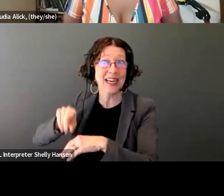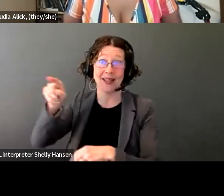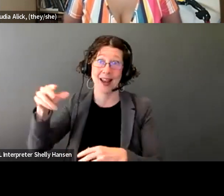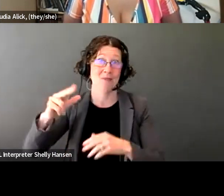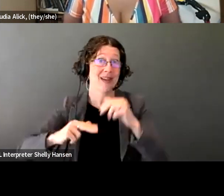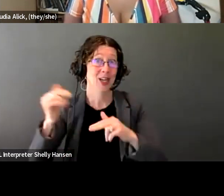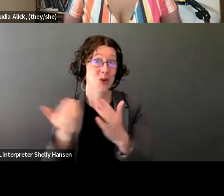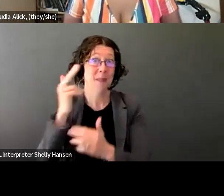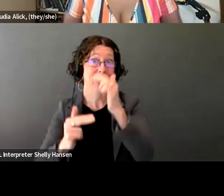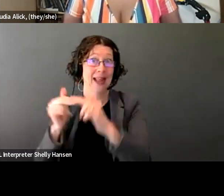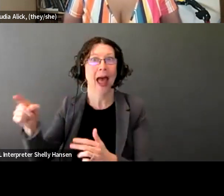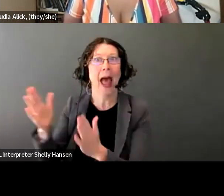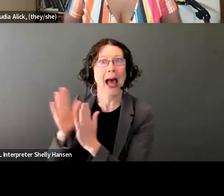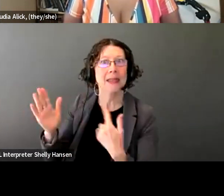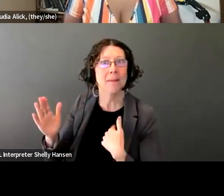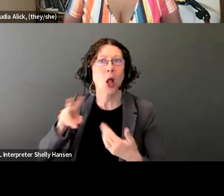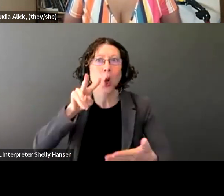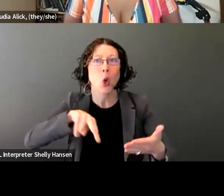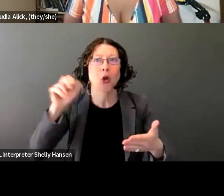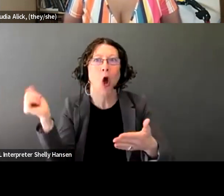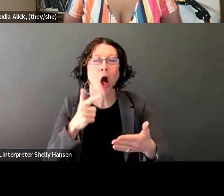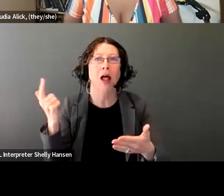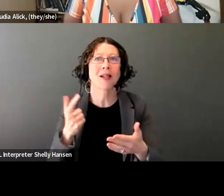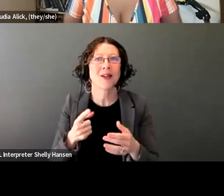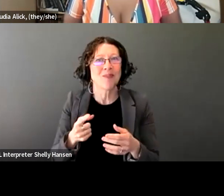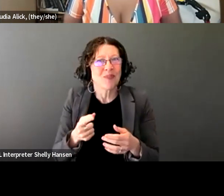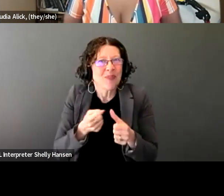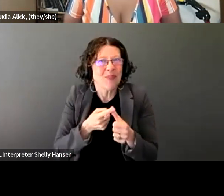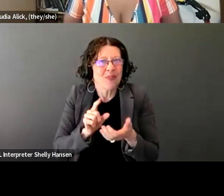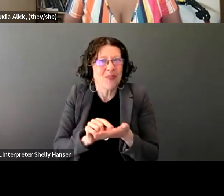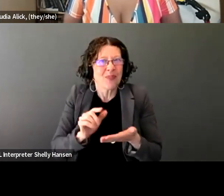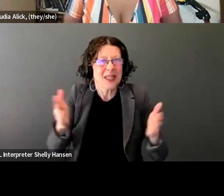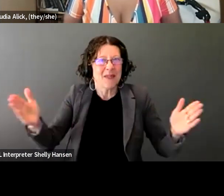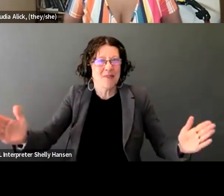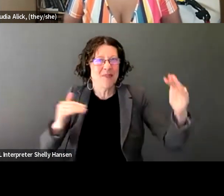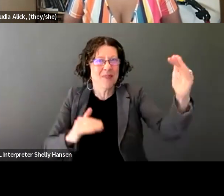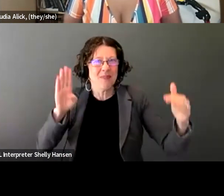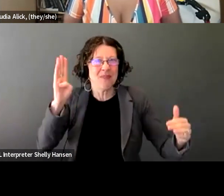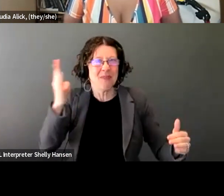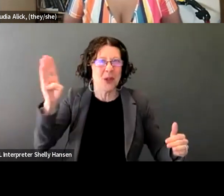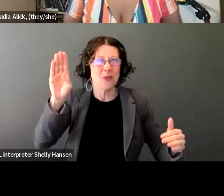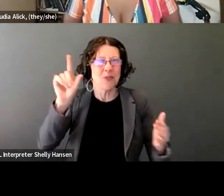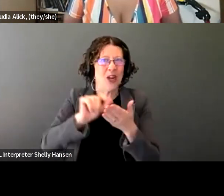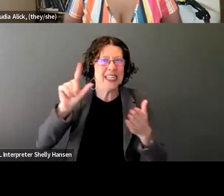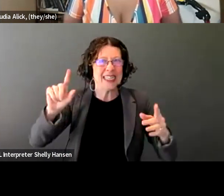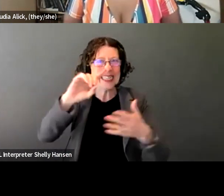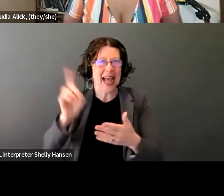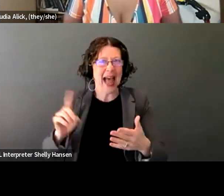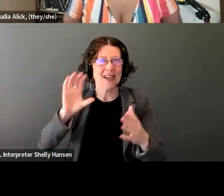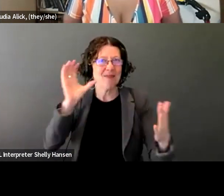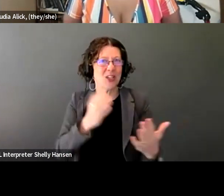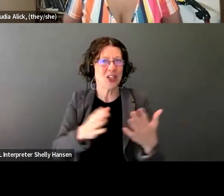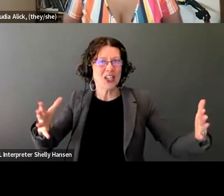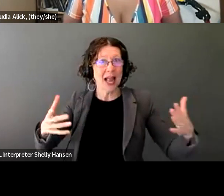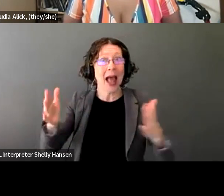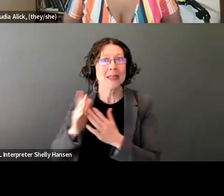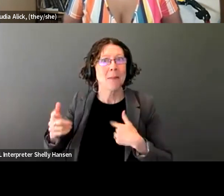And so sometimes I have other students question, you know, what about something if people have